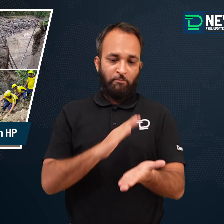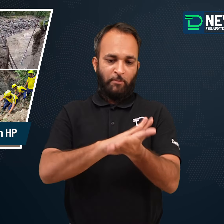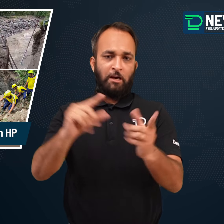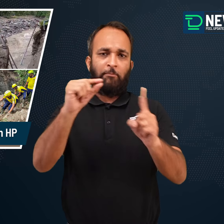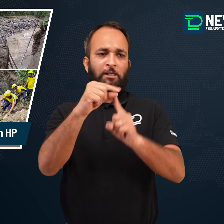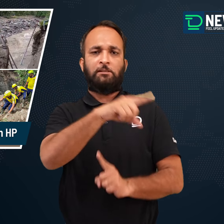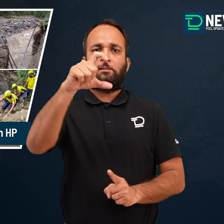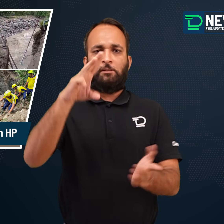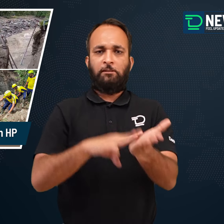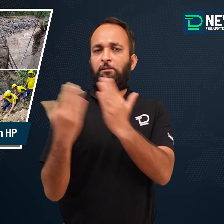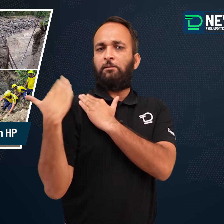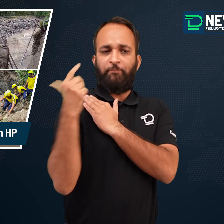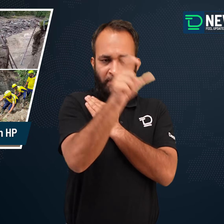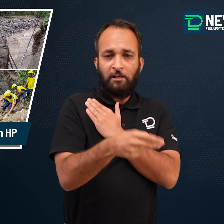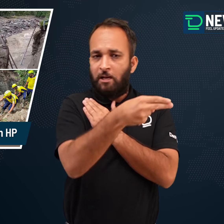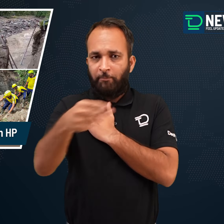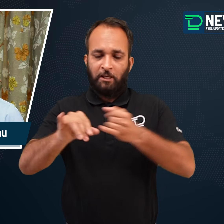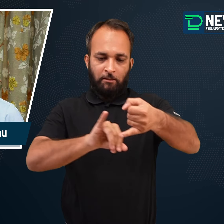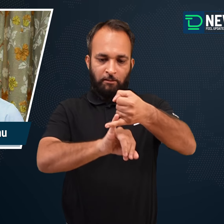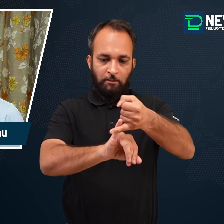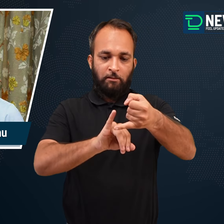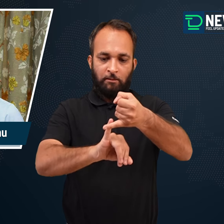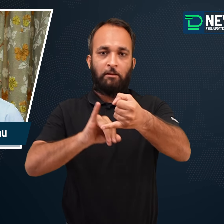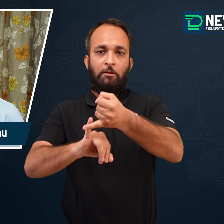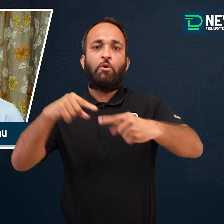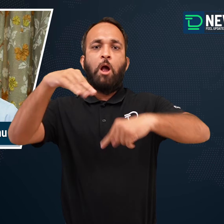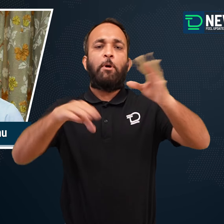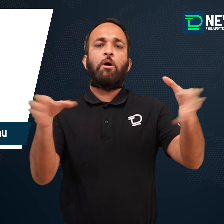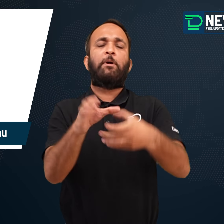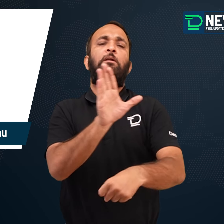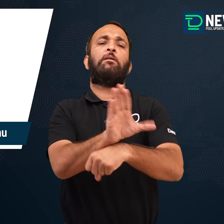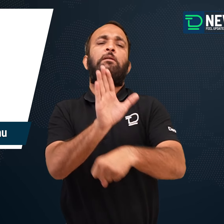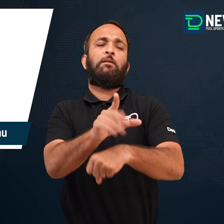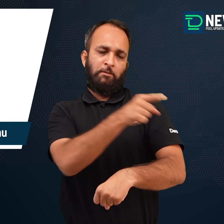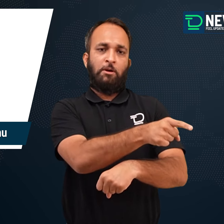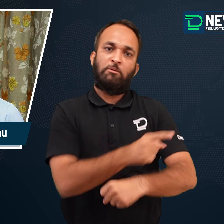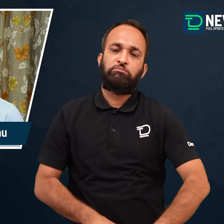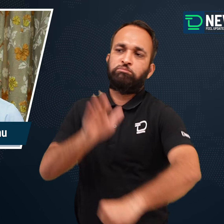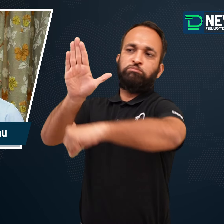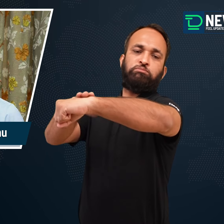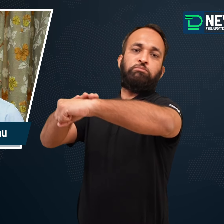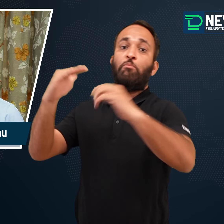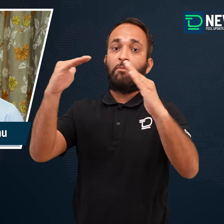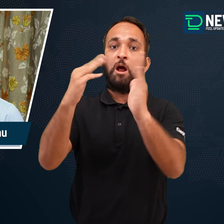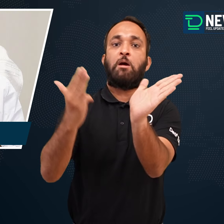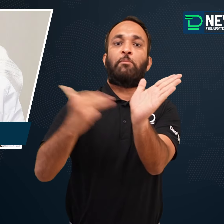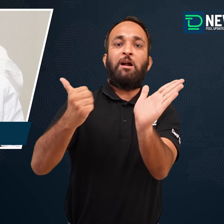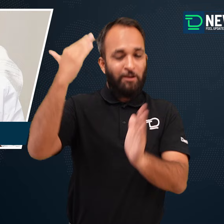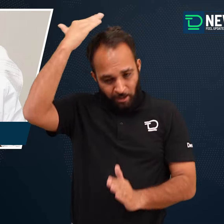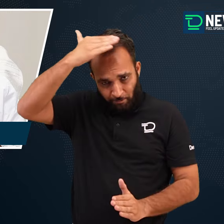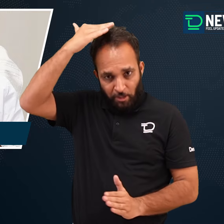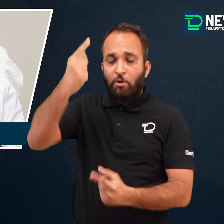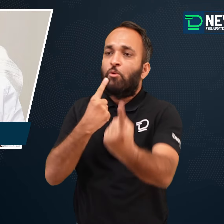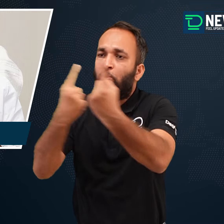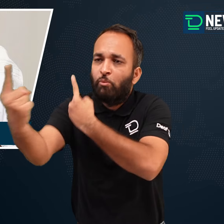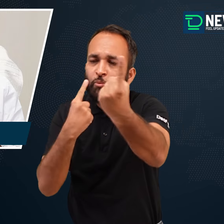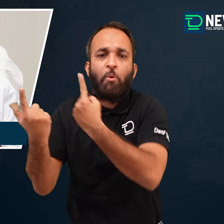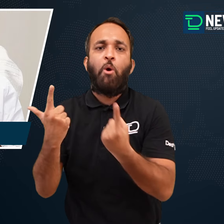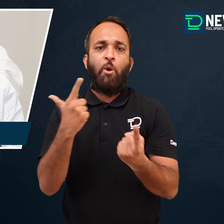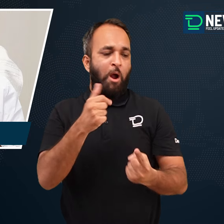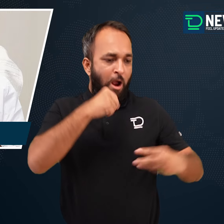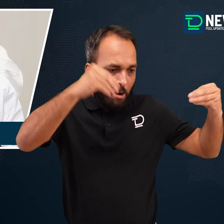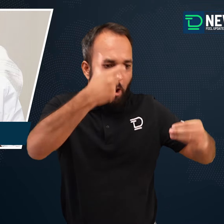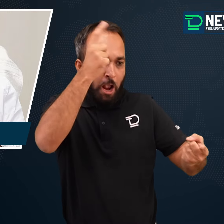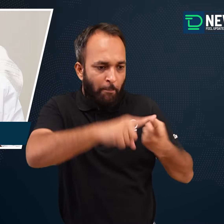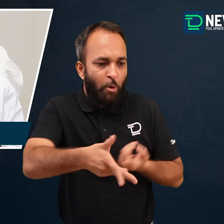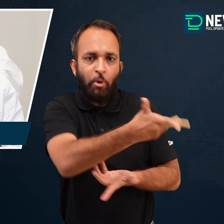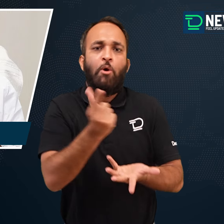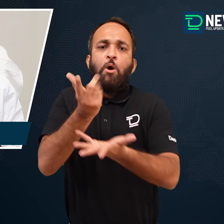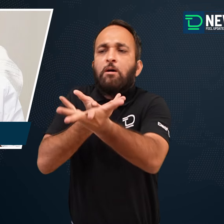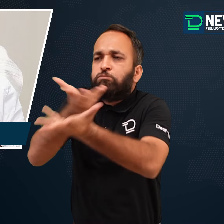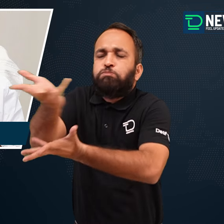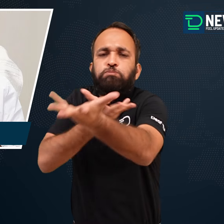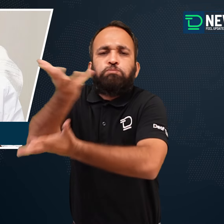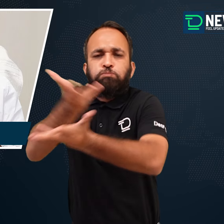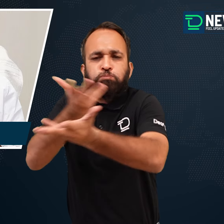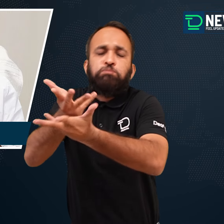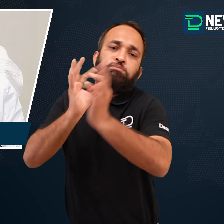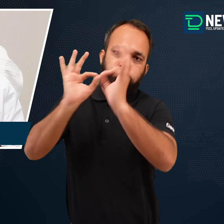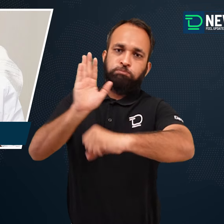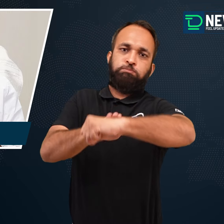Chief Minister Sukhwinder Singh Sukhu spoke to Union Home Minister Amit Shah.